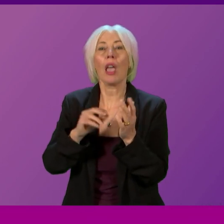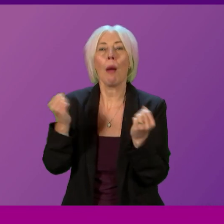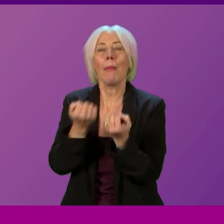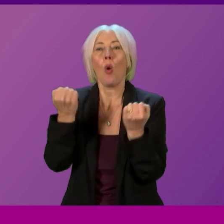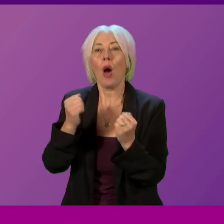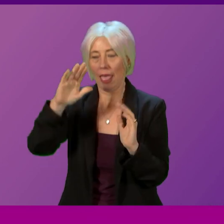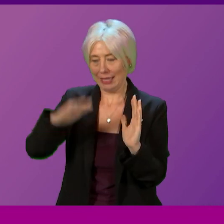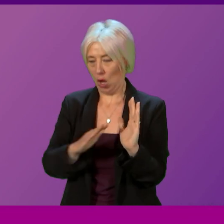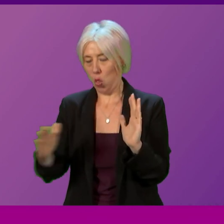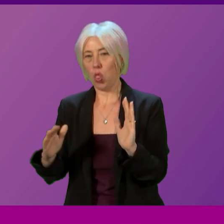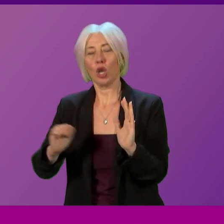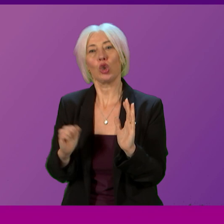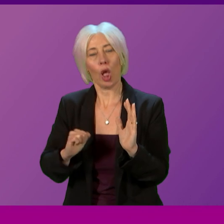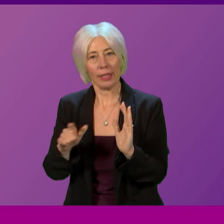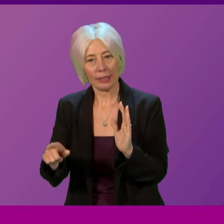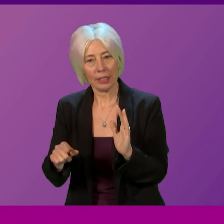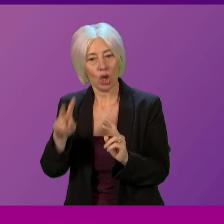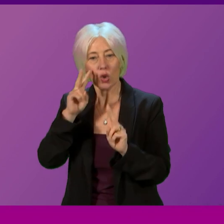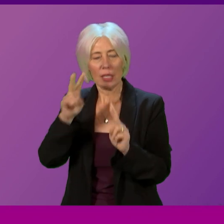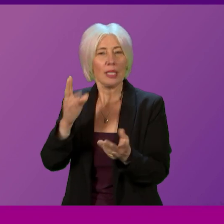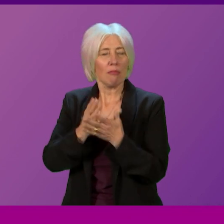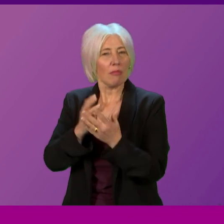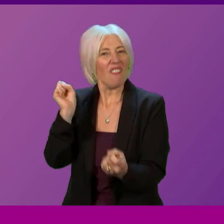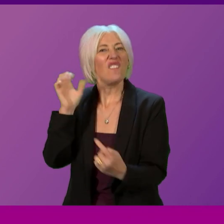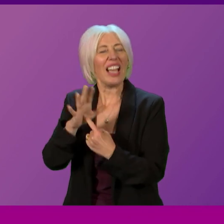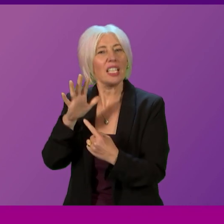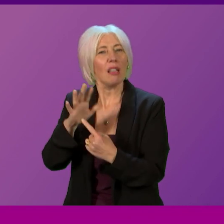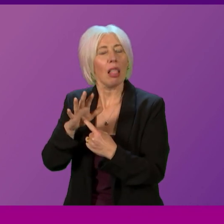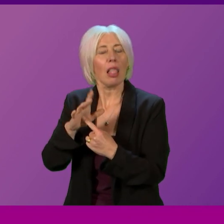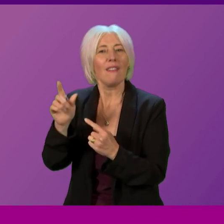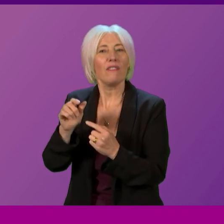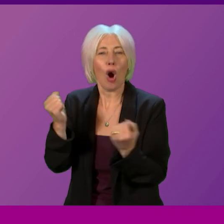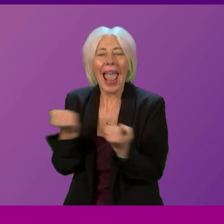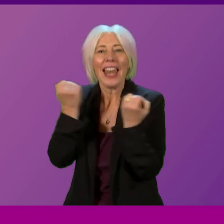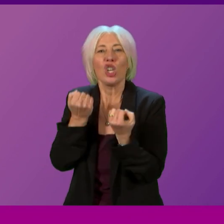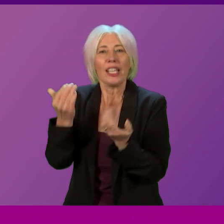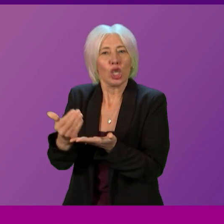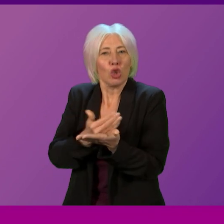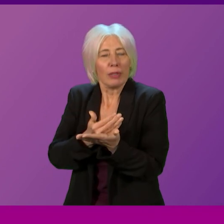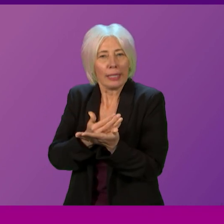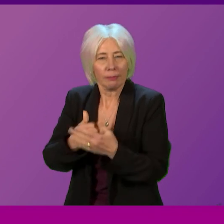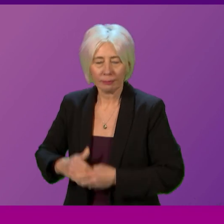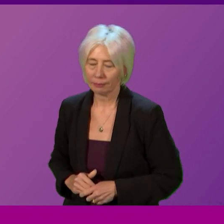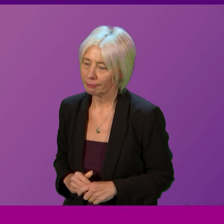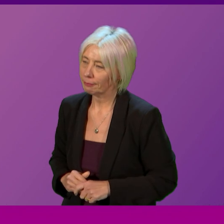which, as the First Minister can see, plays a vital role in energy security?